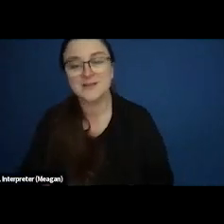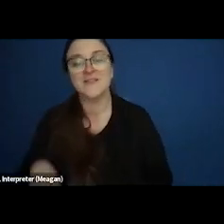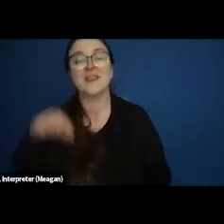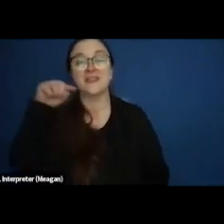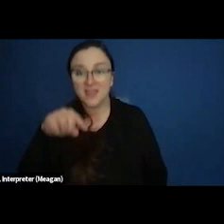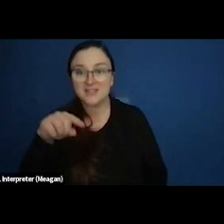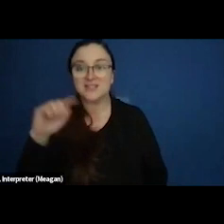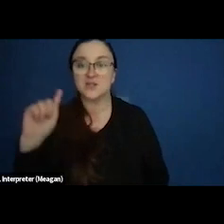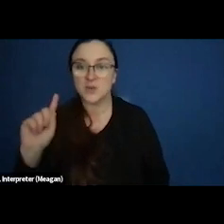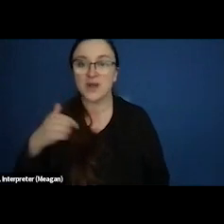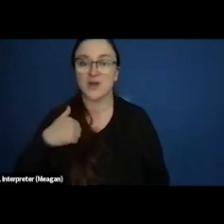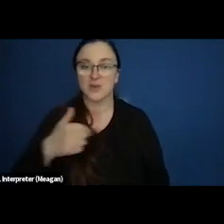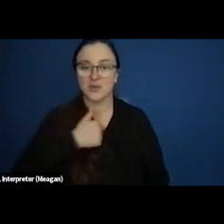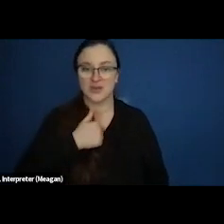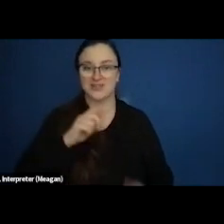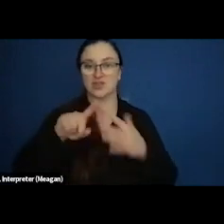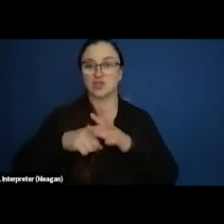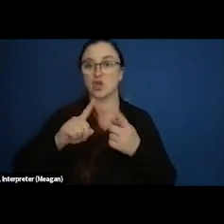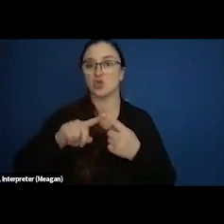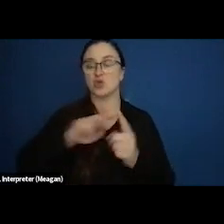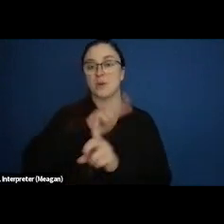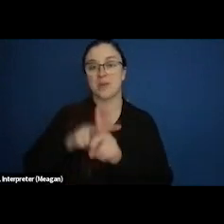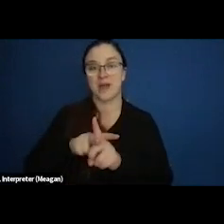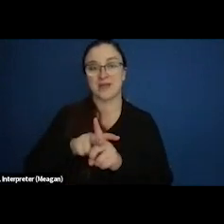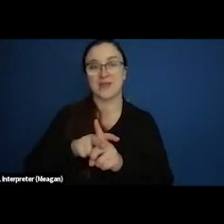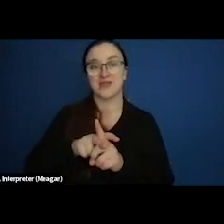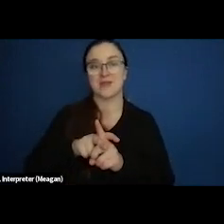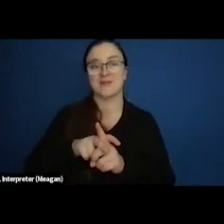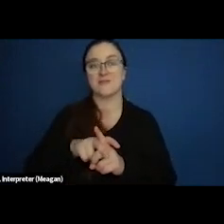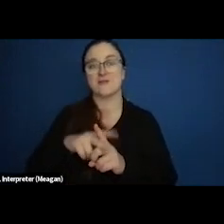into applying practical engagement strategies and tools.